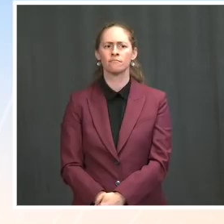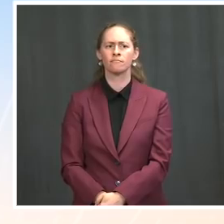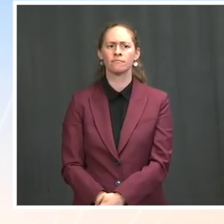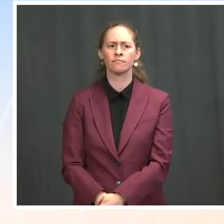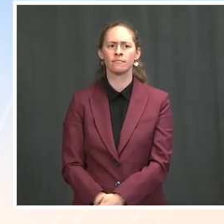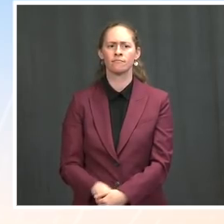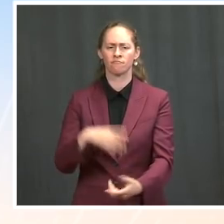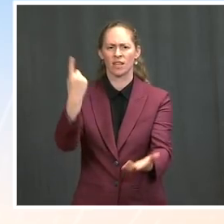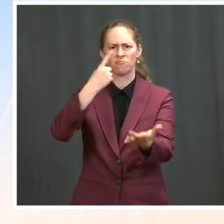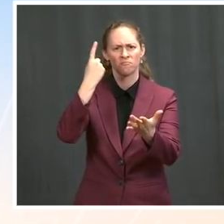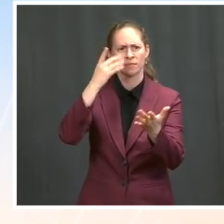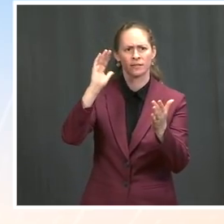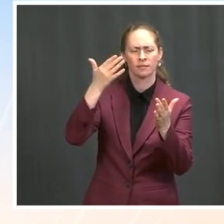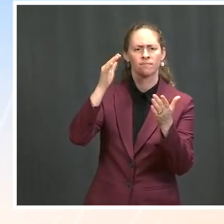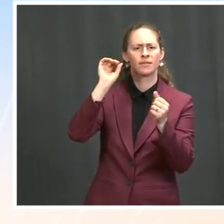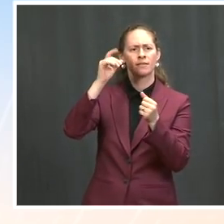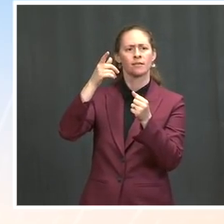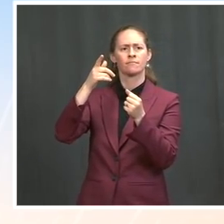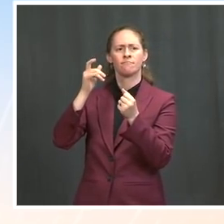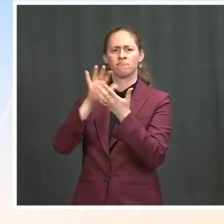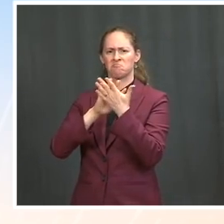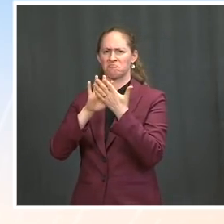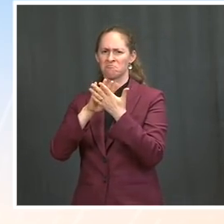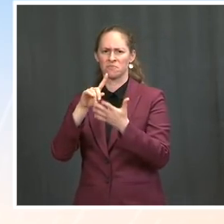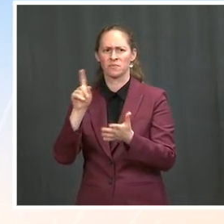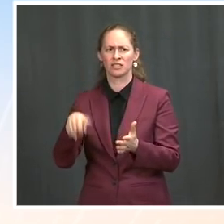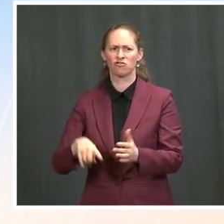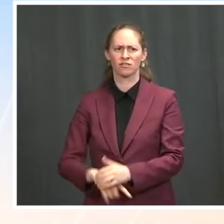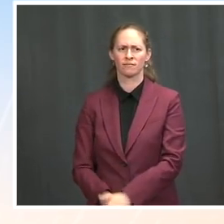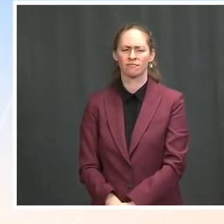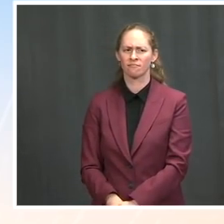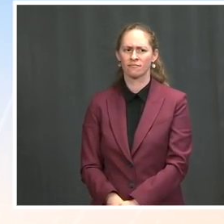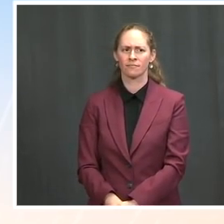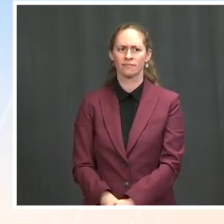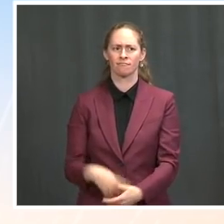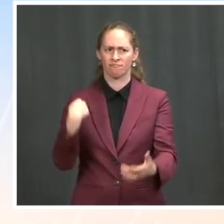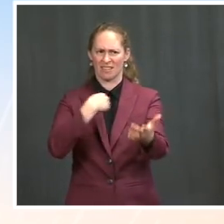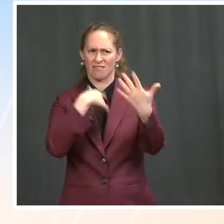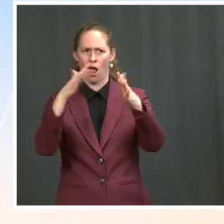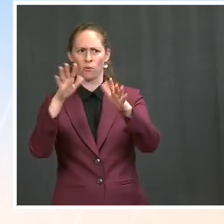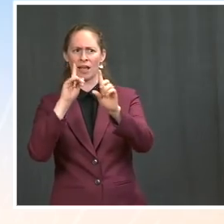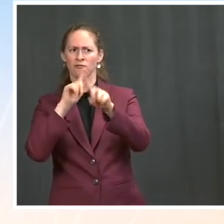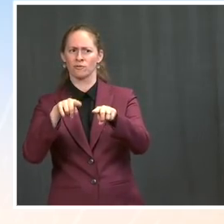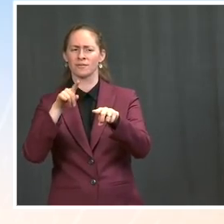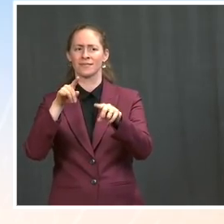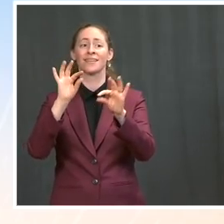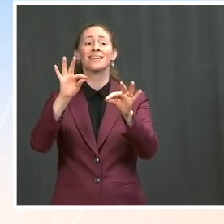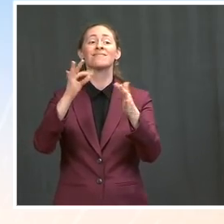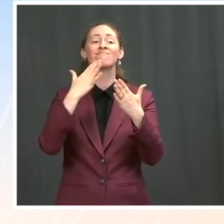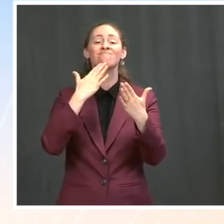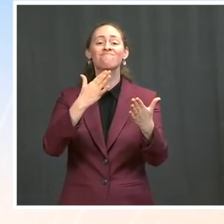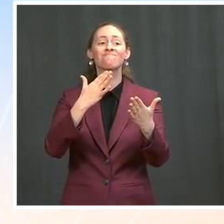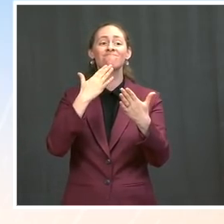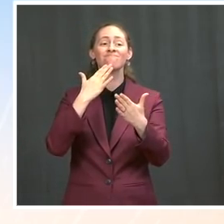Ms. Psaki: I thought we had. If not, I will get that to you and to this gentleman over here. Thanks, everyone, so much. We'll do this again tomorrow.